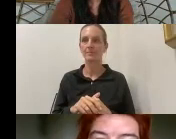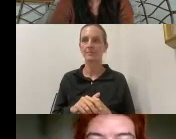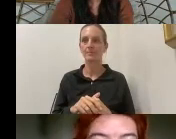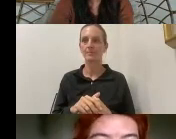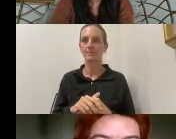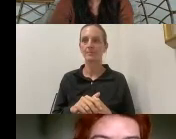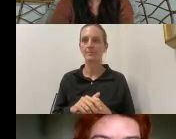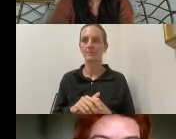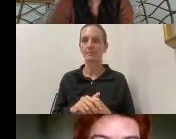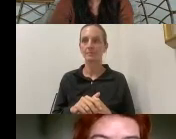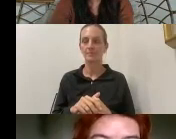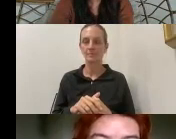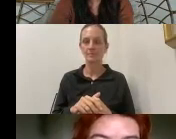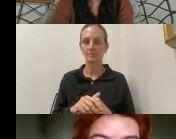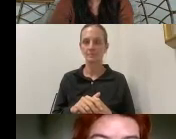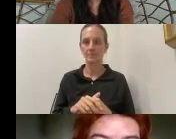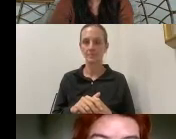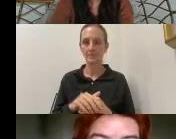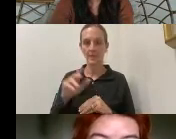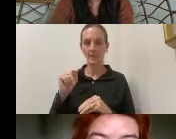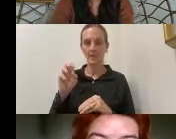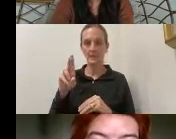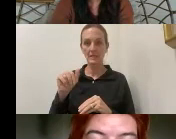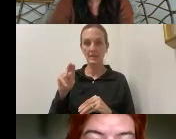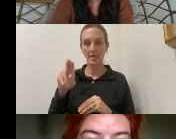Thank you Eliza. And Terrance do you have anything else to add?